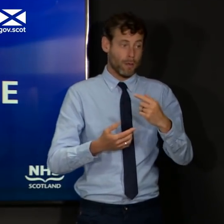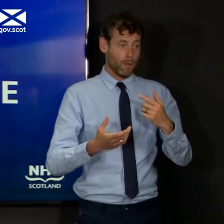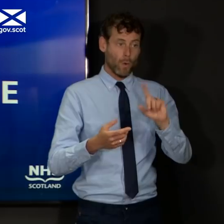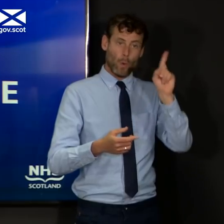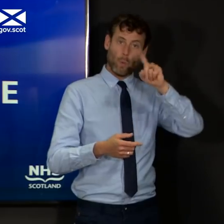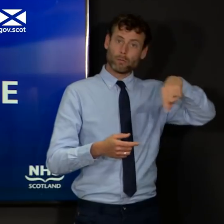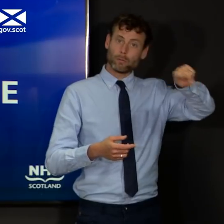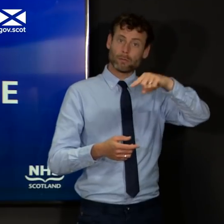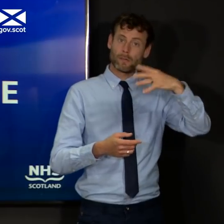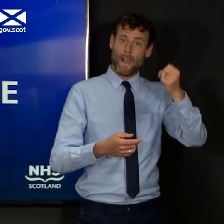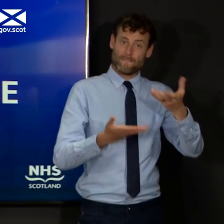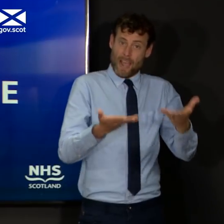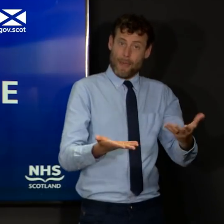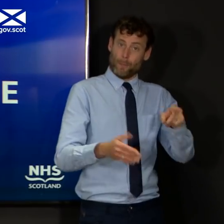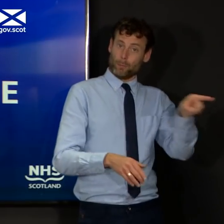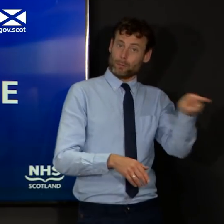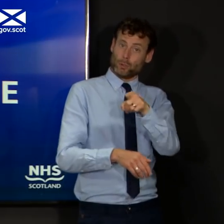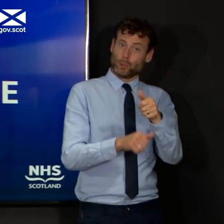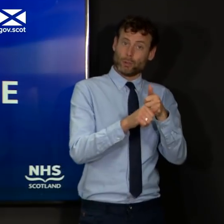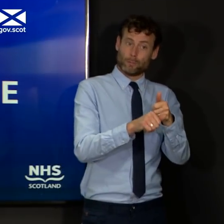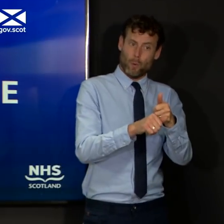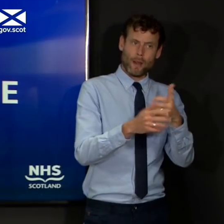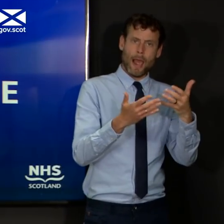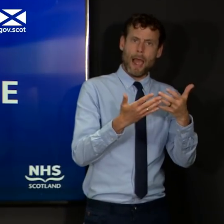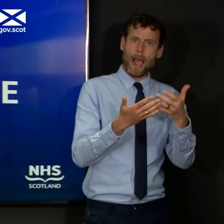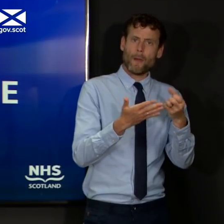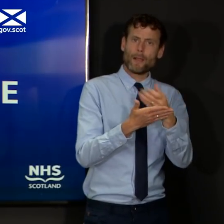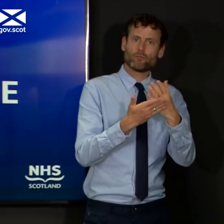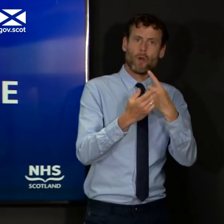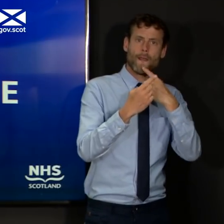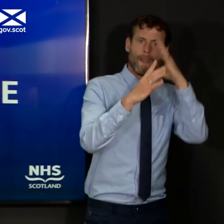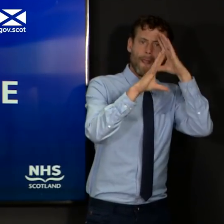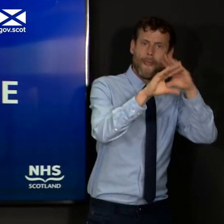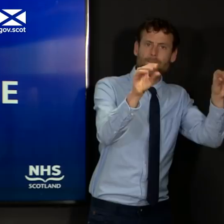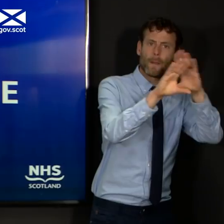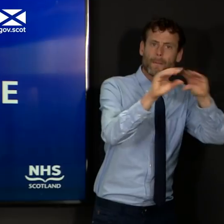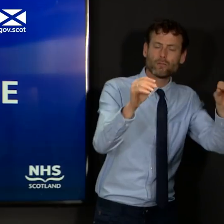know that, and they and the Glasgow Disability Alliance and other organisations are helped